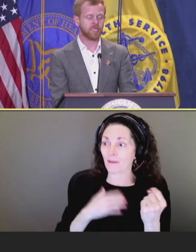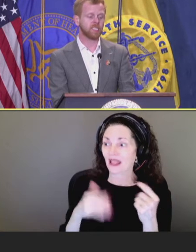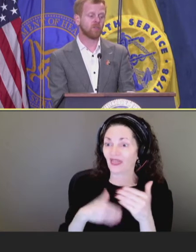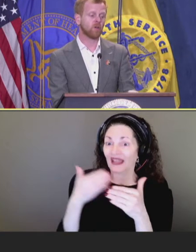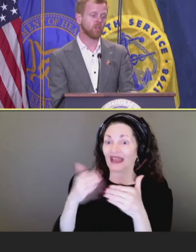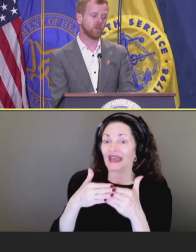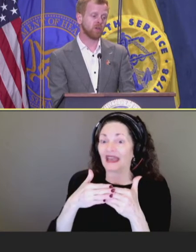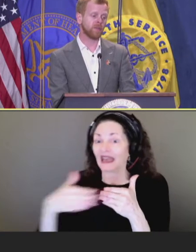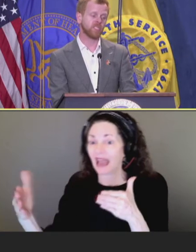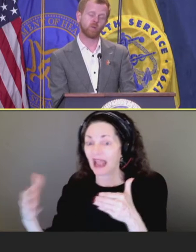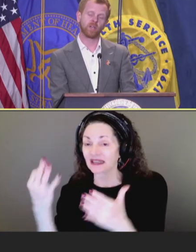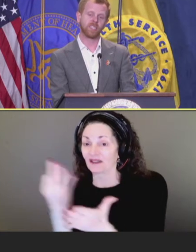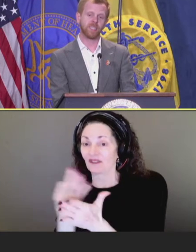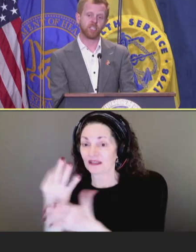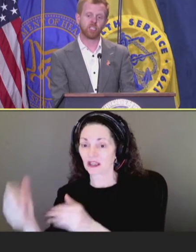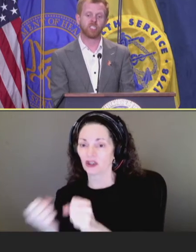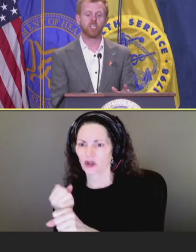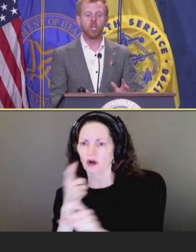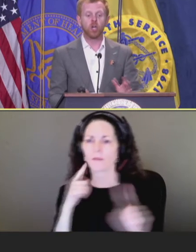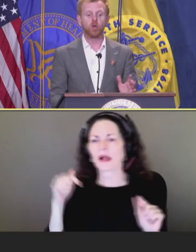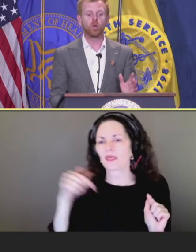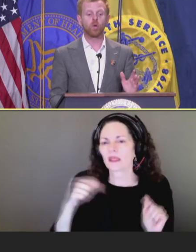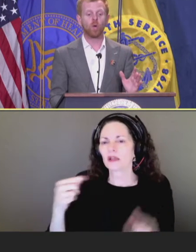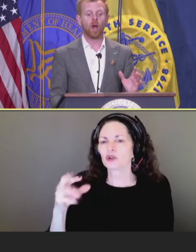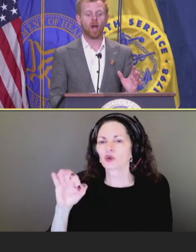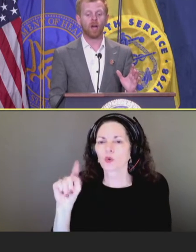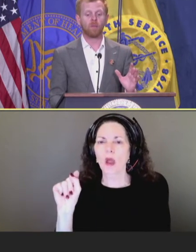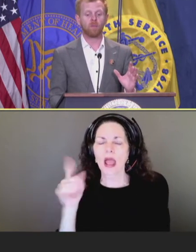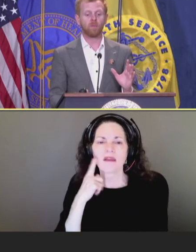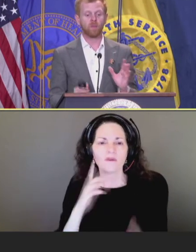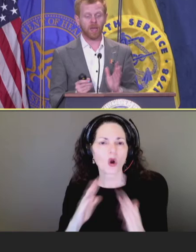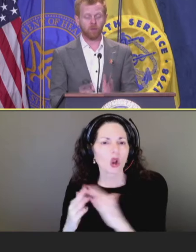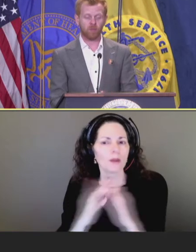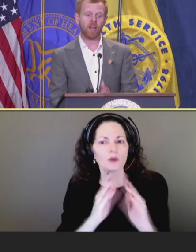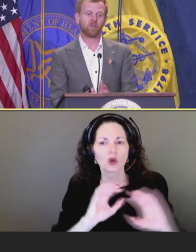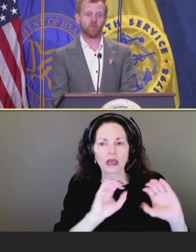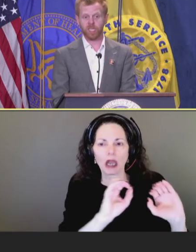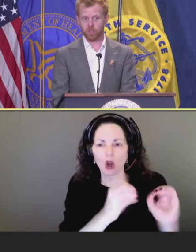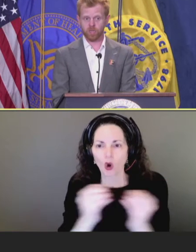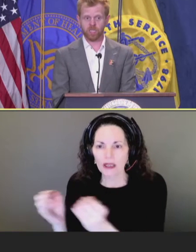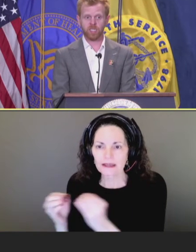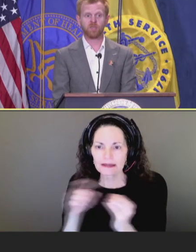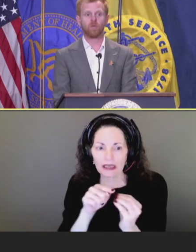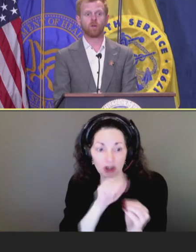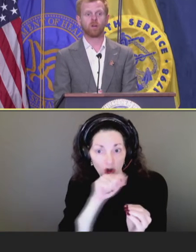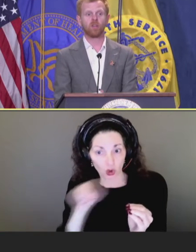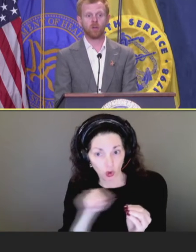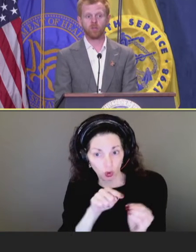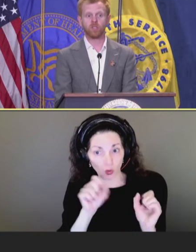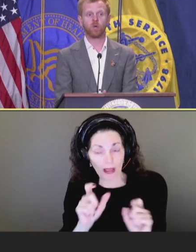is for our community-based organizations who can provide resources for those who